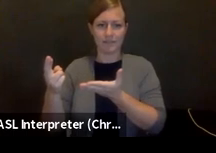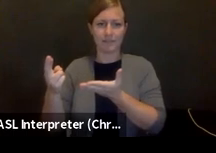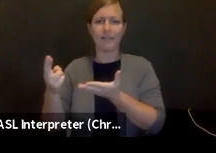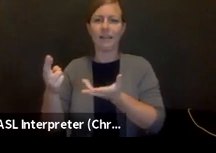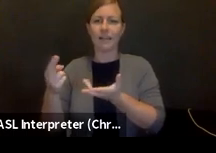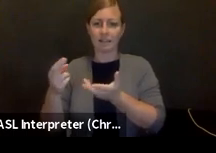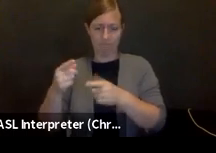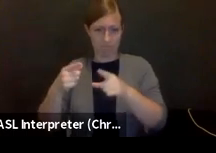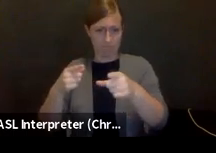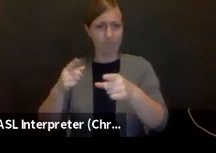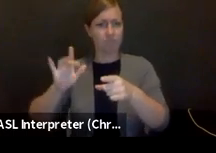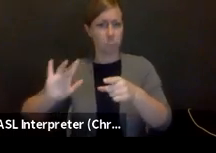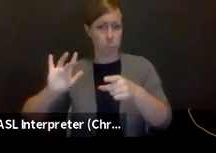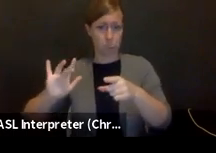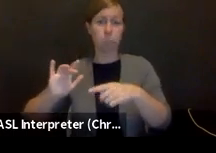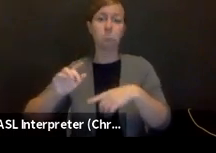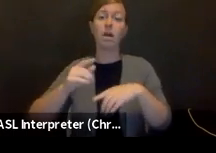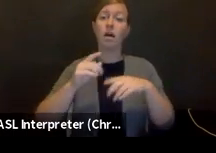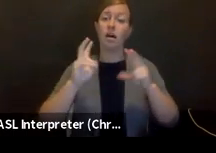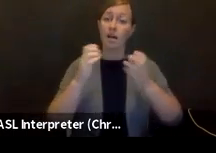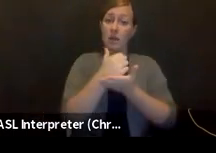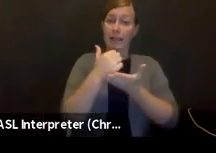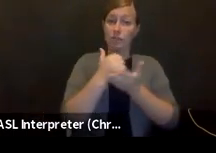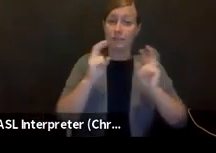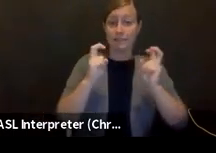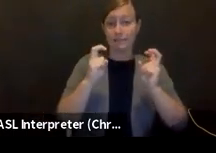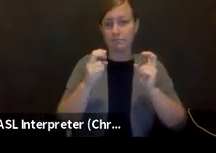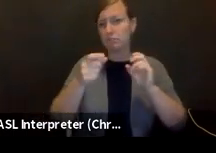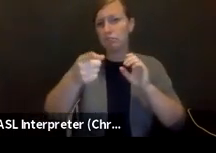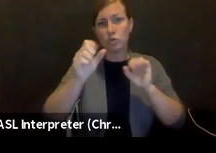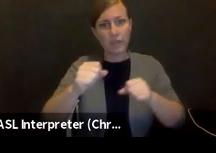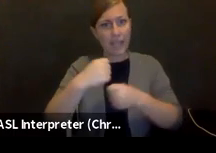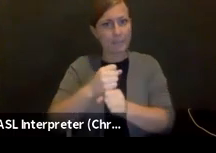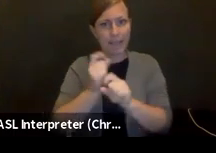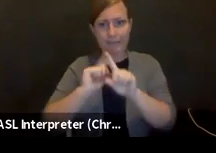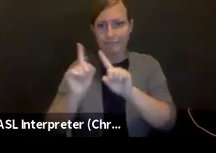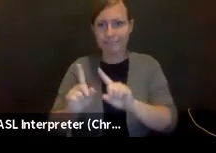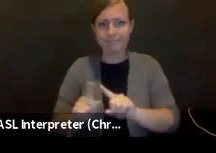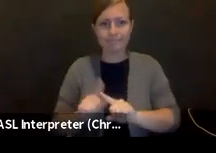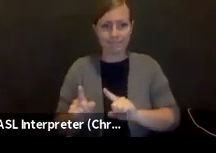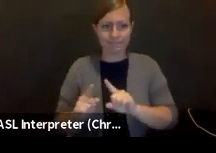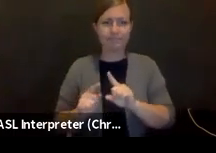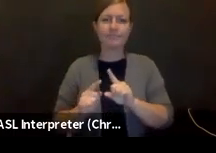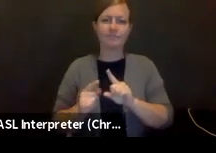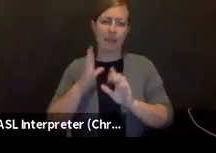ESD 189 - Amy Colburn: And the collection is just, you can start creating when we go to research, as I'll show you this, but